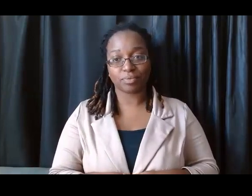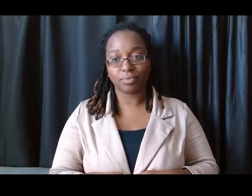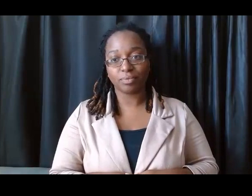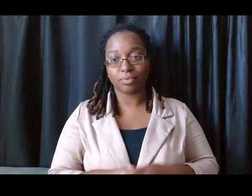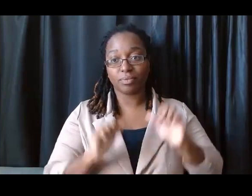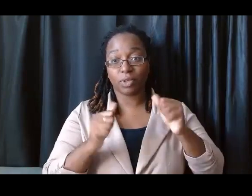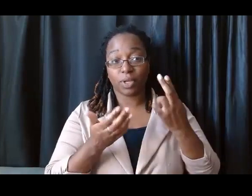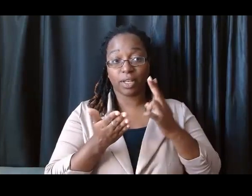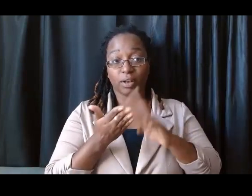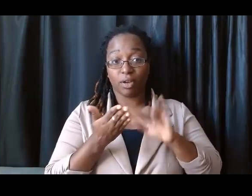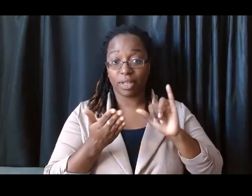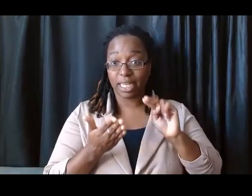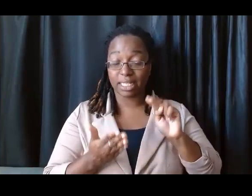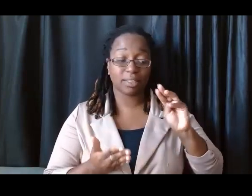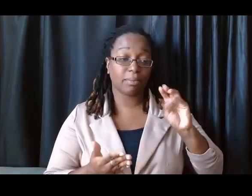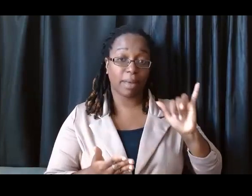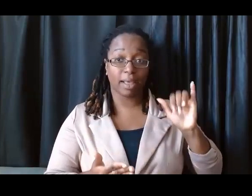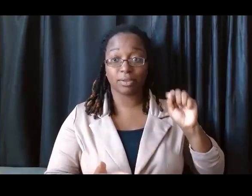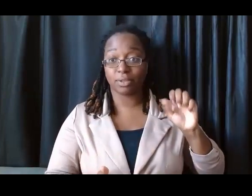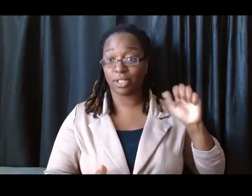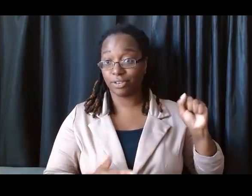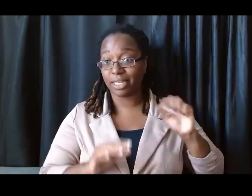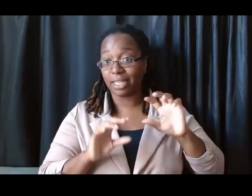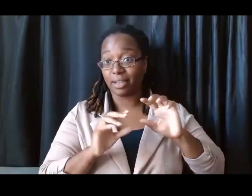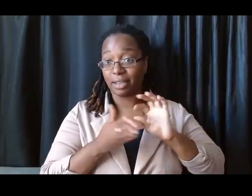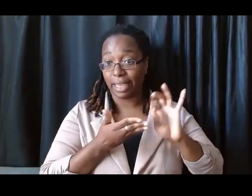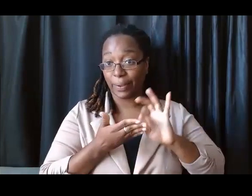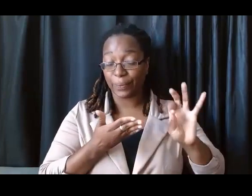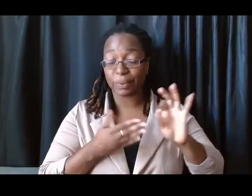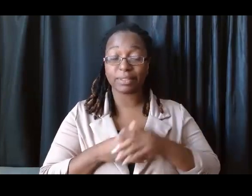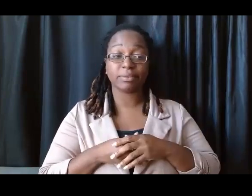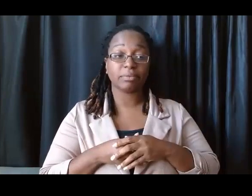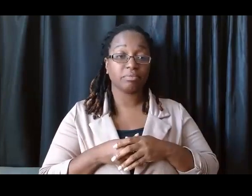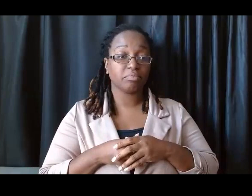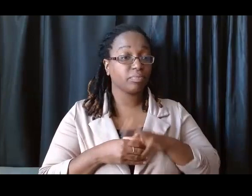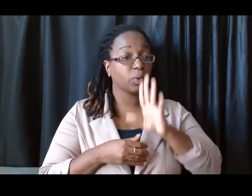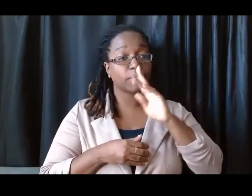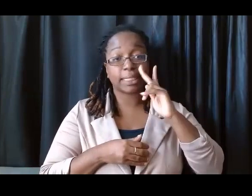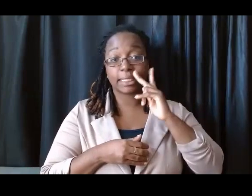You can log into your my social security account and in there you should see which benefit type you have.